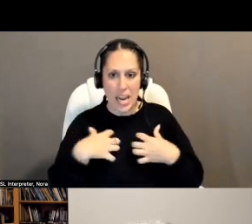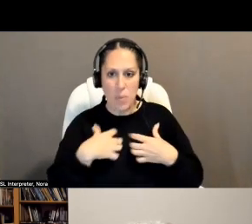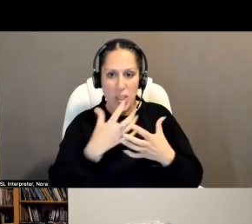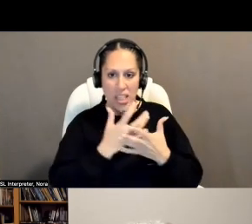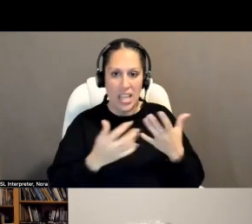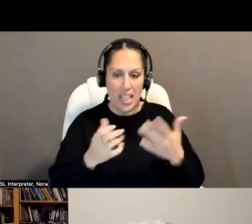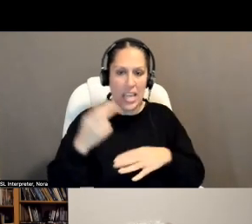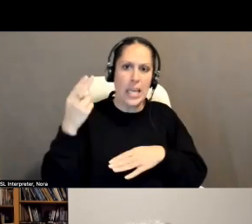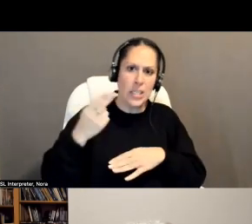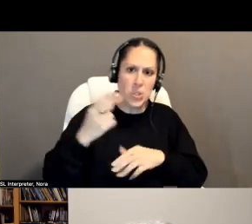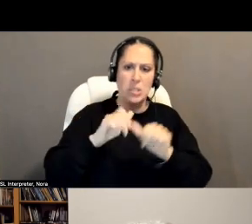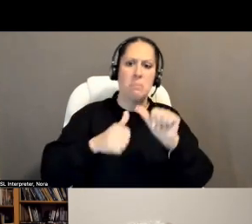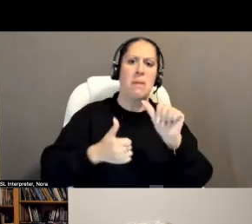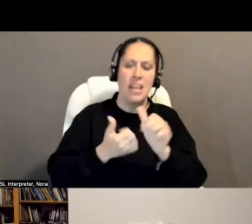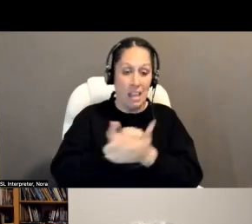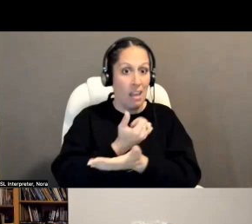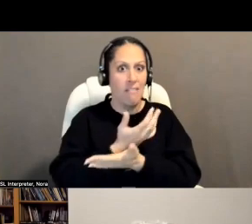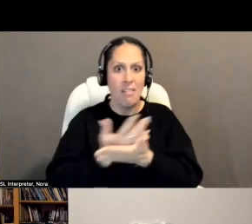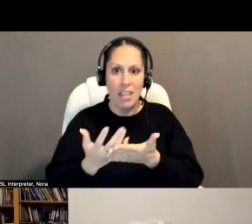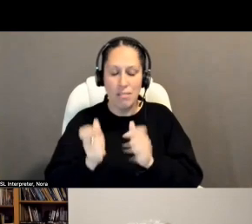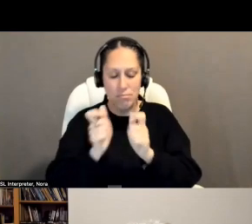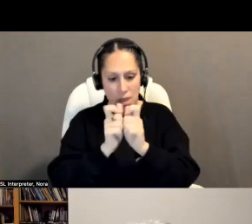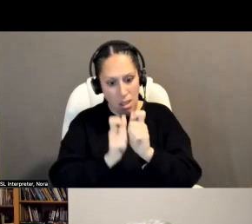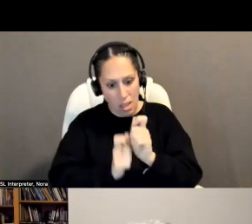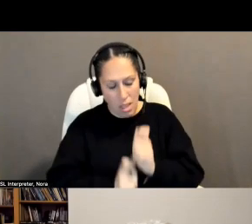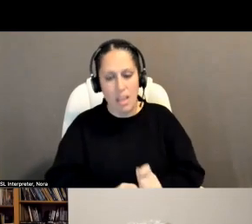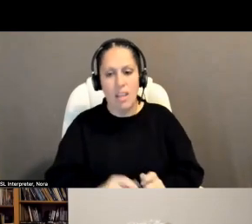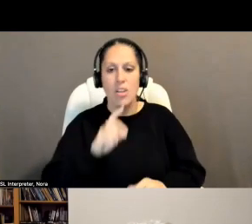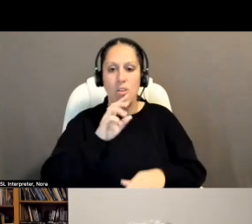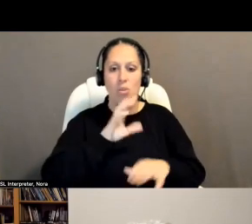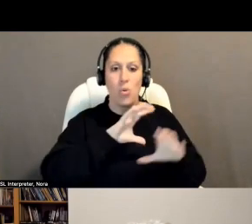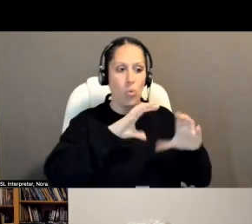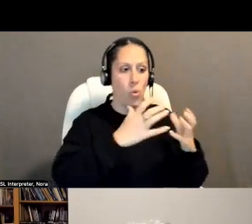history and everything. So, World Building is something that I've